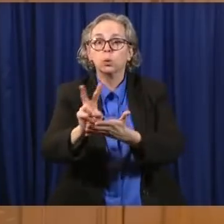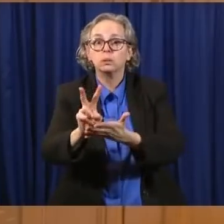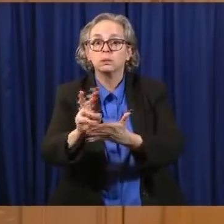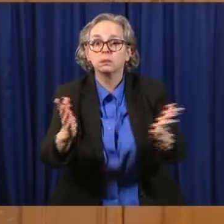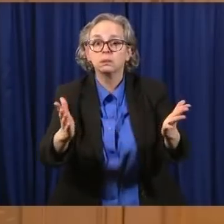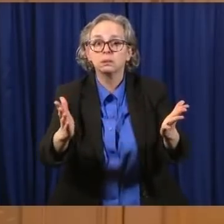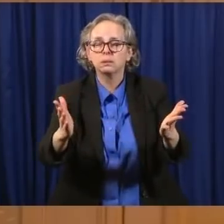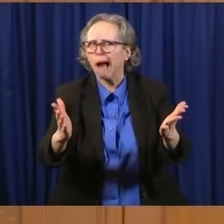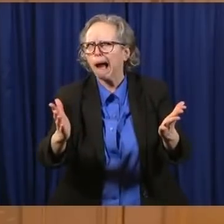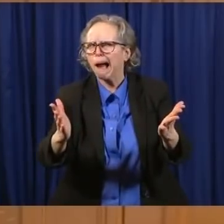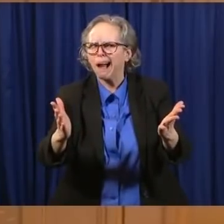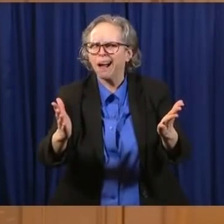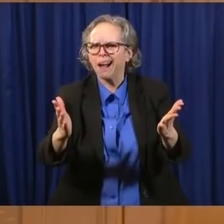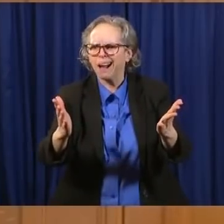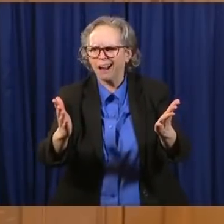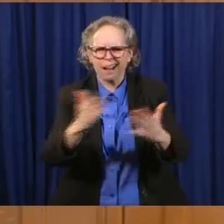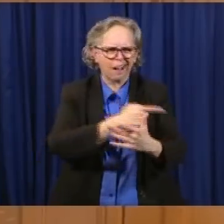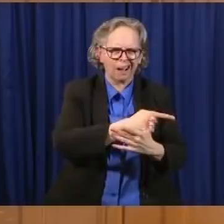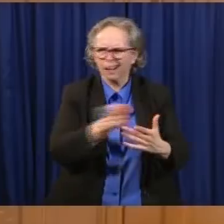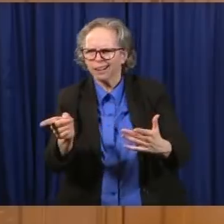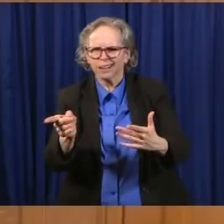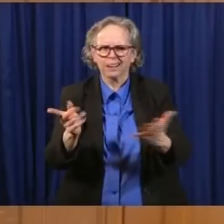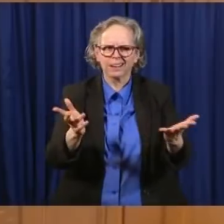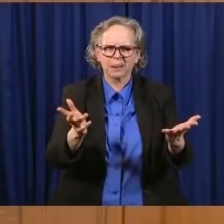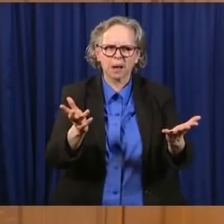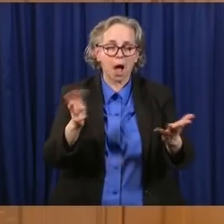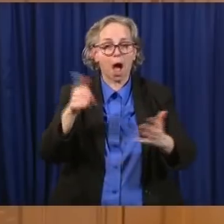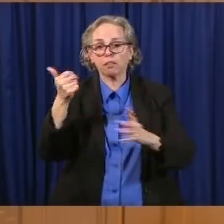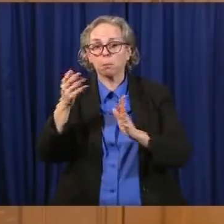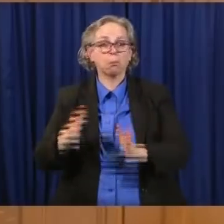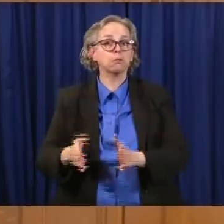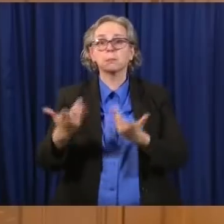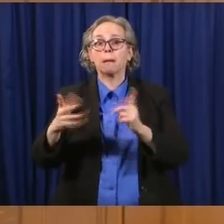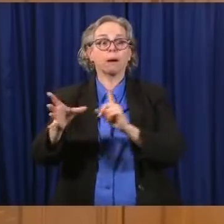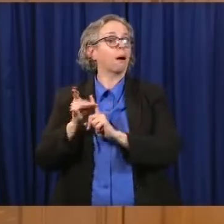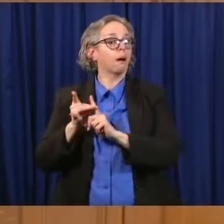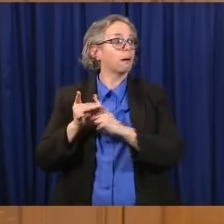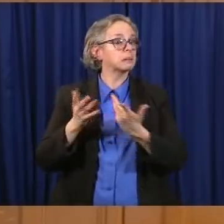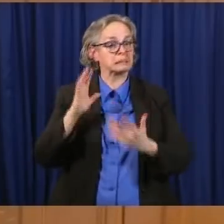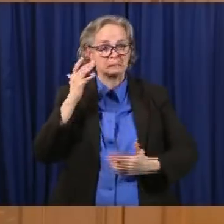DAYS, BUT IT COULD BE AS LATE AS TWO WEEKS. AND THEN, IT IS DAYS AND DAYS